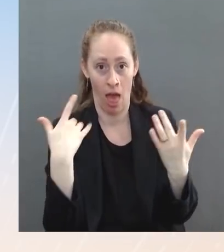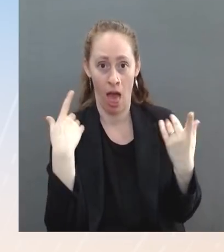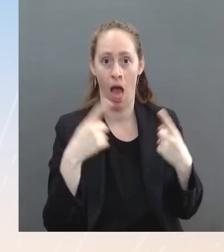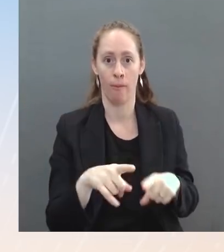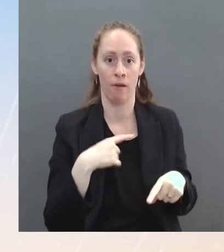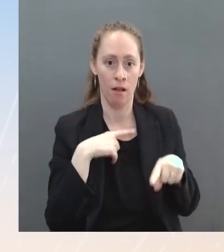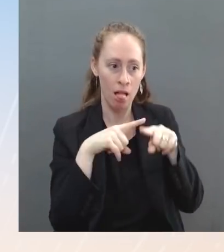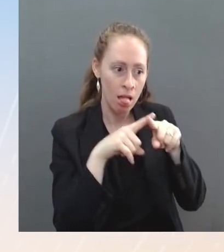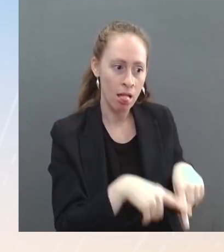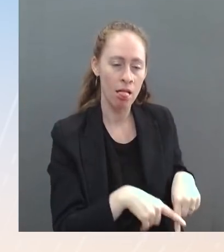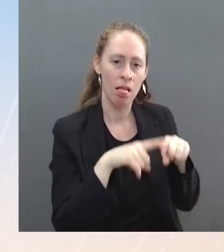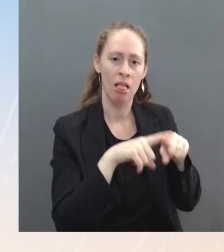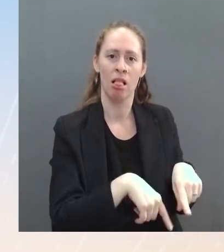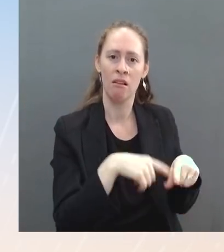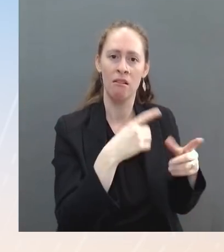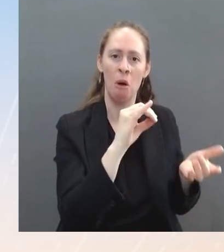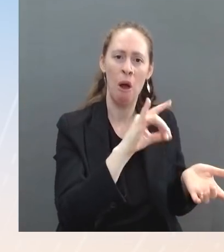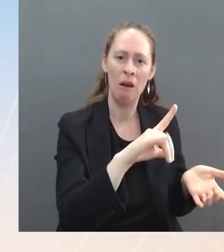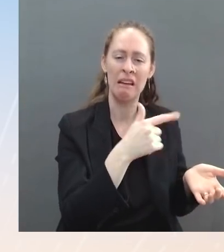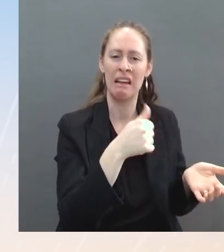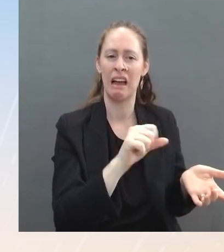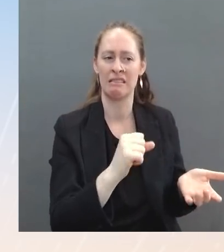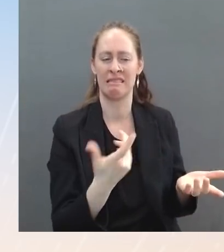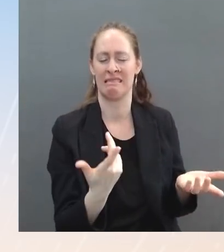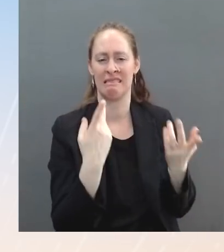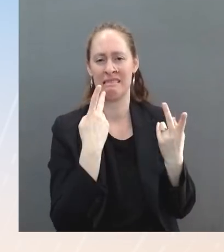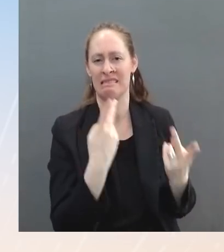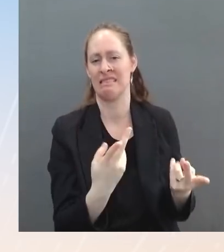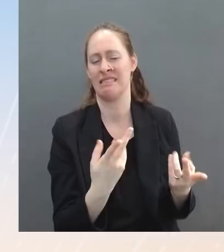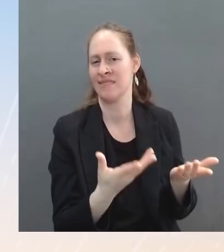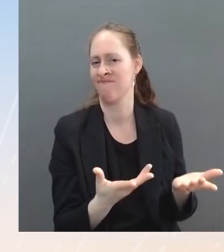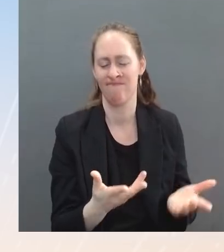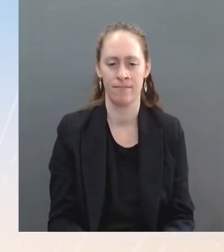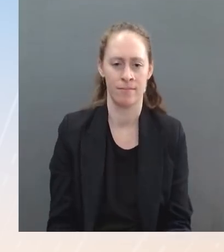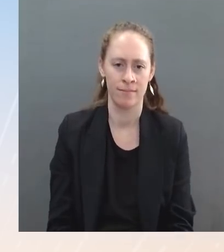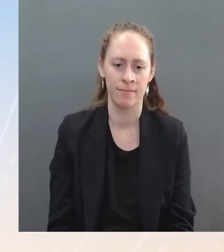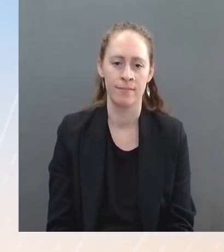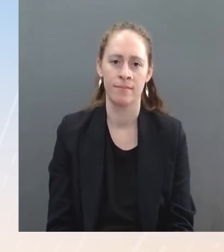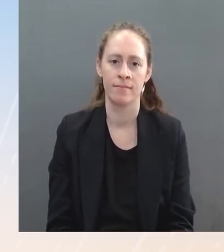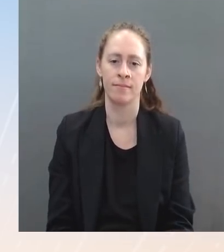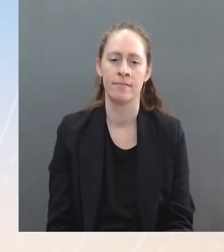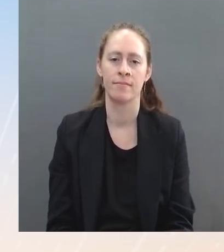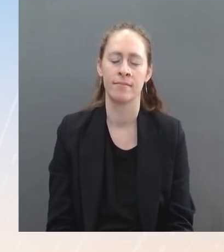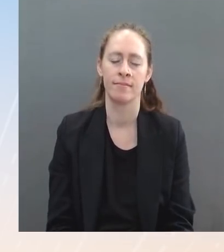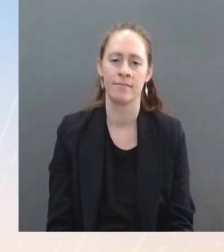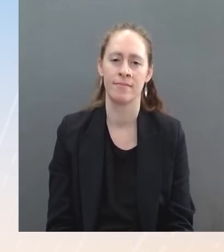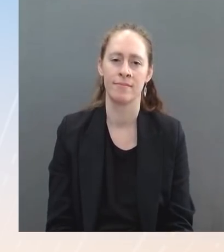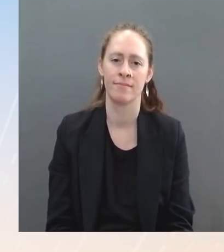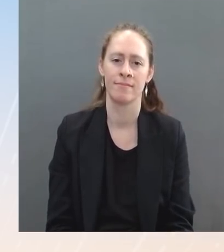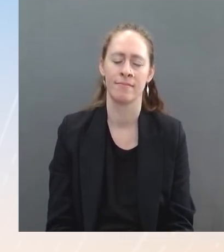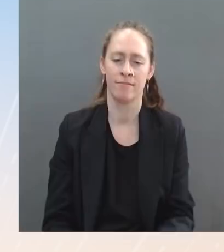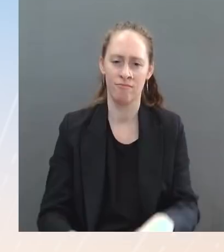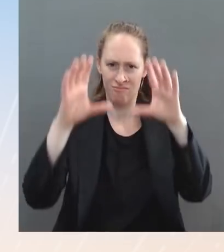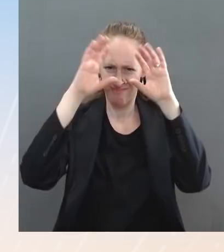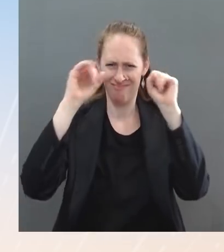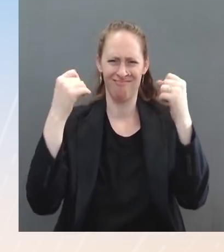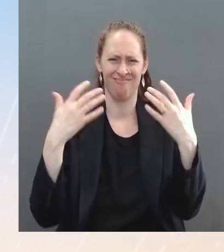and that, in fact, in the very near term, making sure that we have adequate supply is critically important